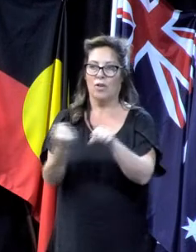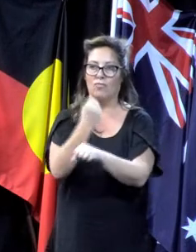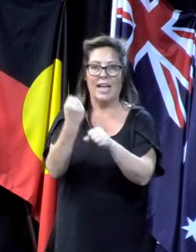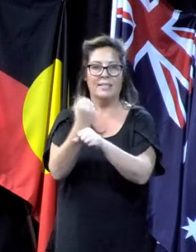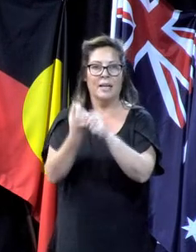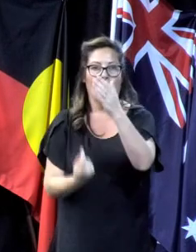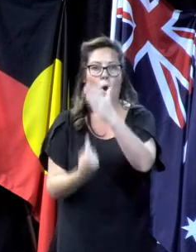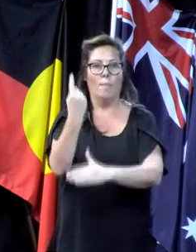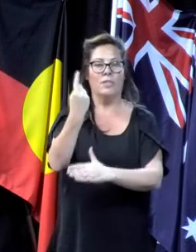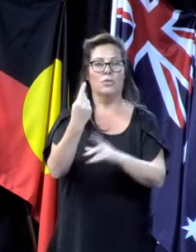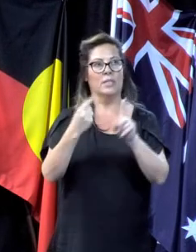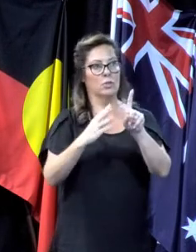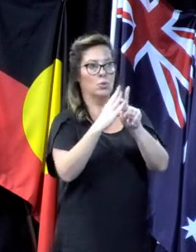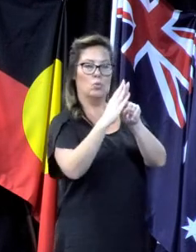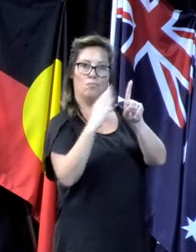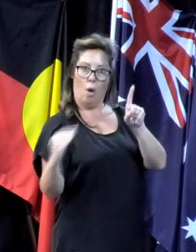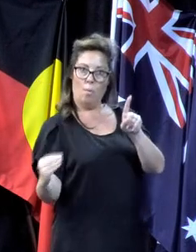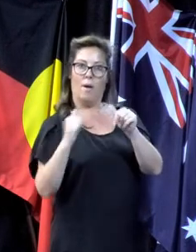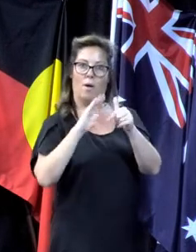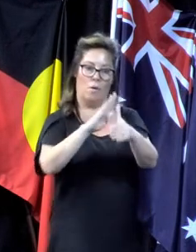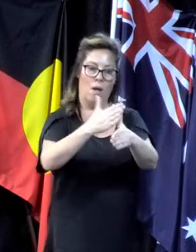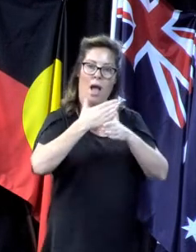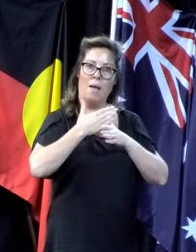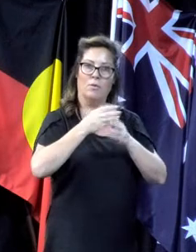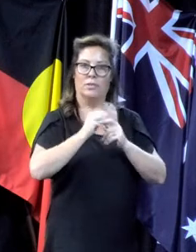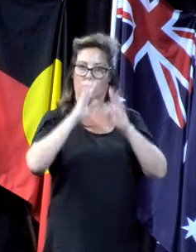Aboriginal and Torres Strait Islander students to make not only them proud